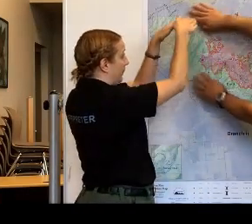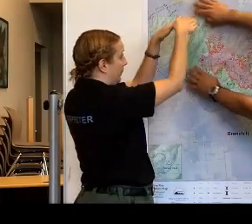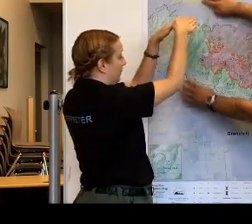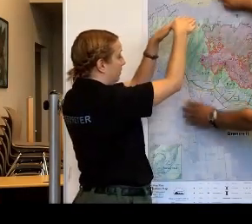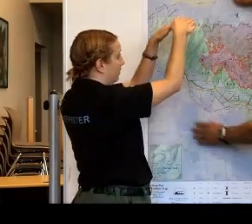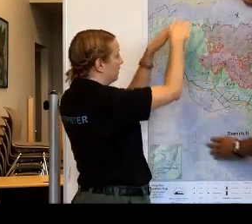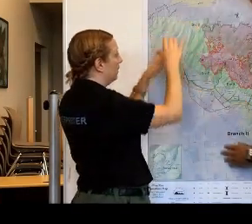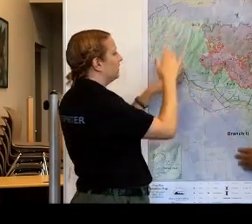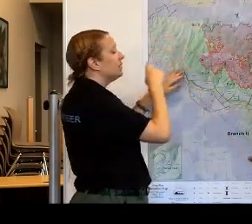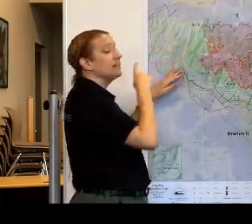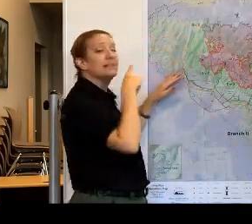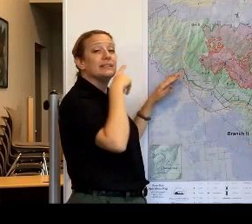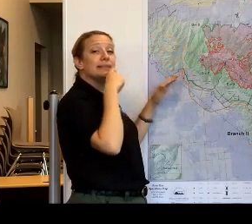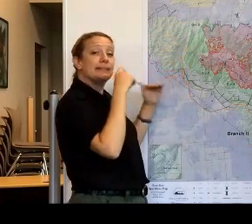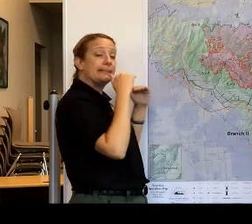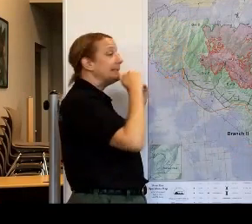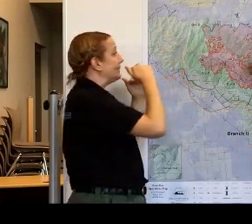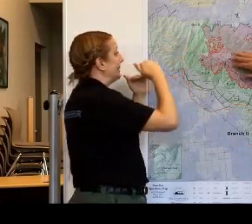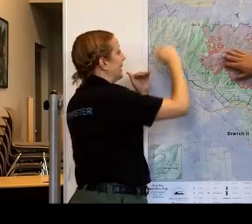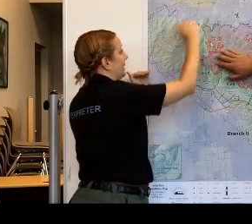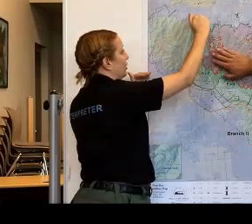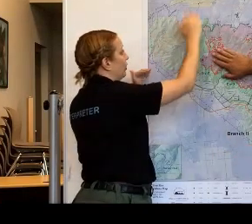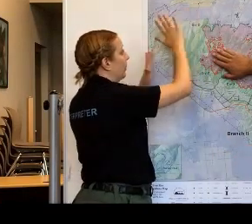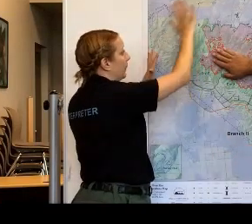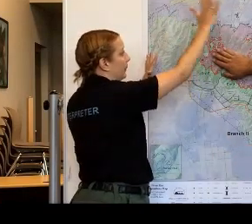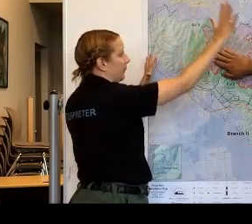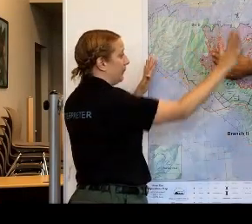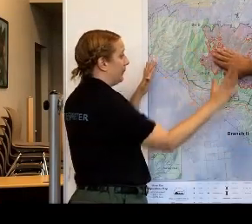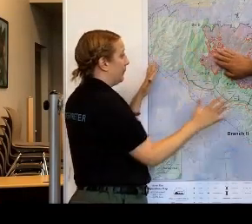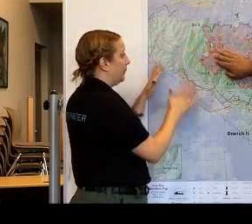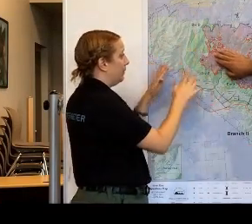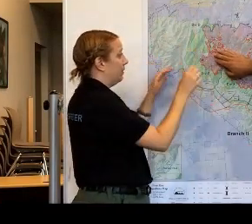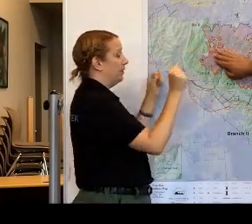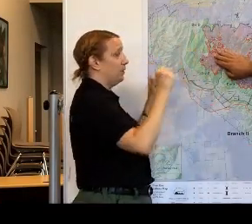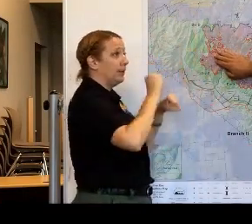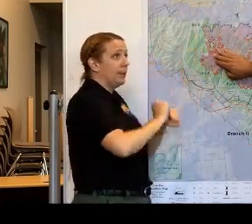desert lowland desert all around it as we go up in the mountain the vegetation